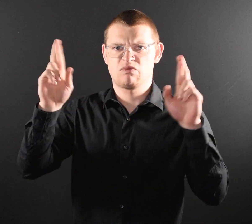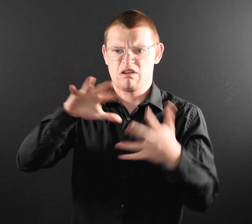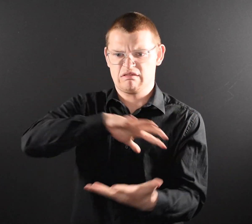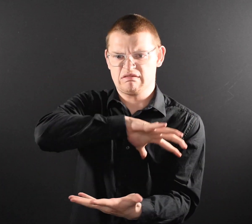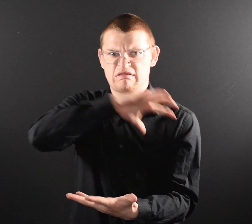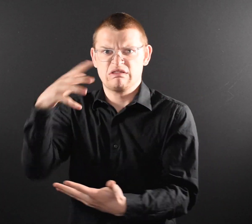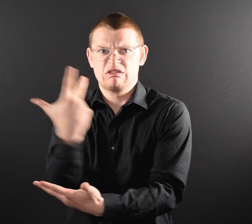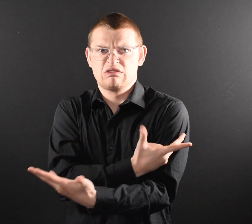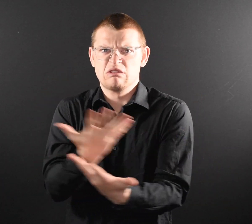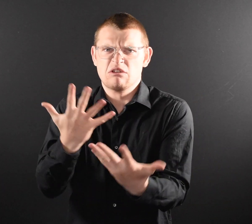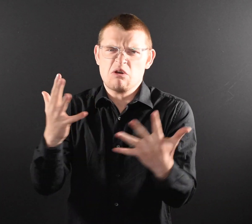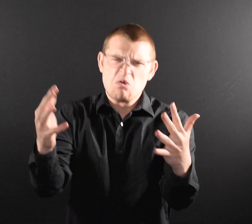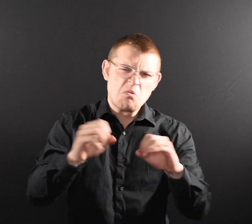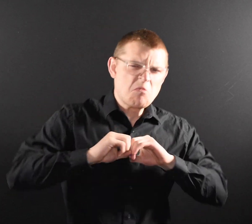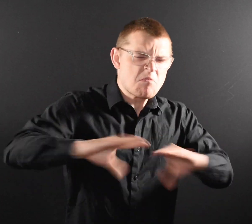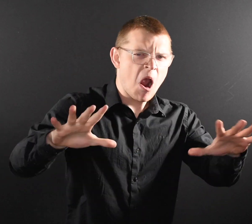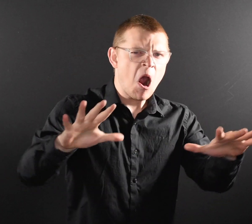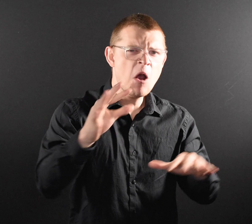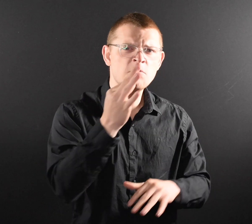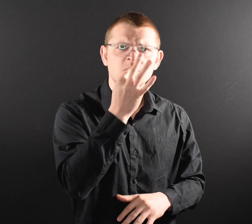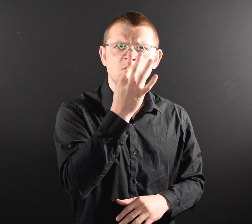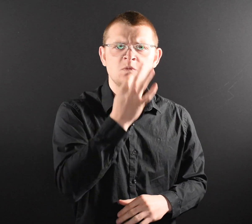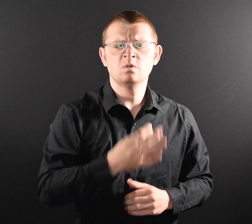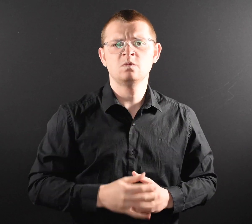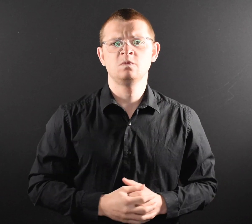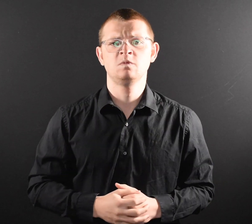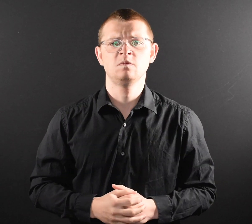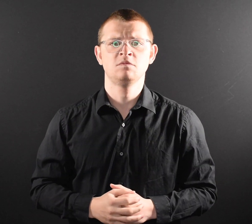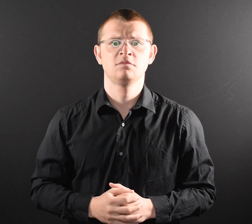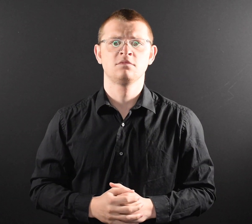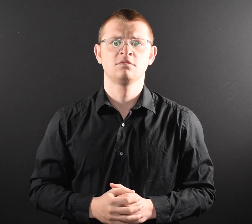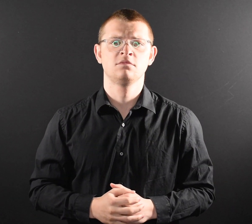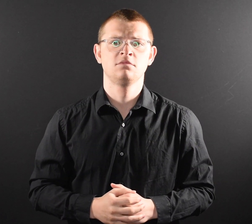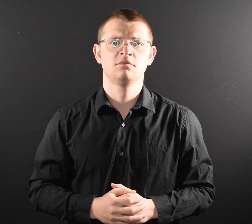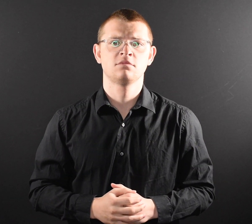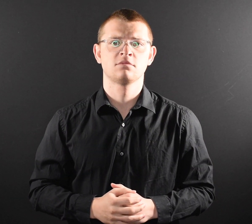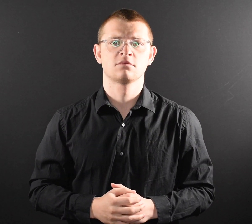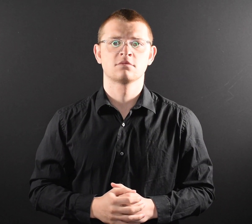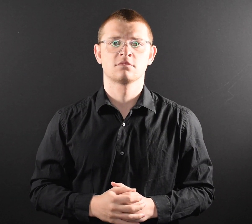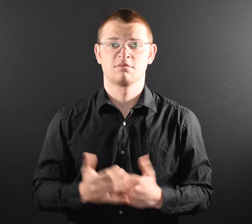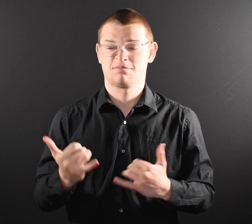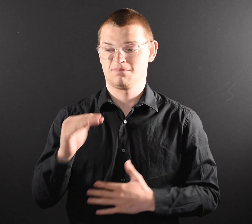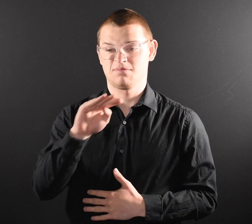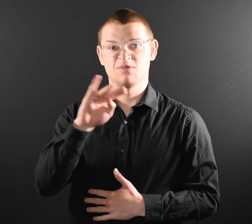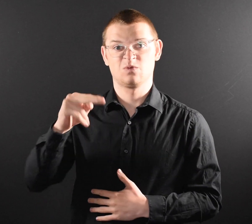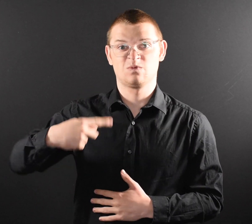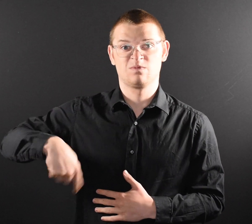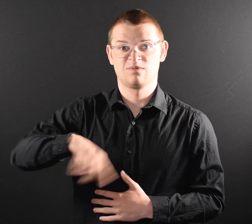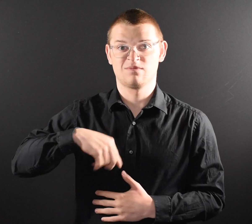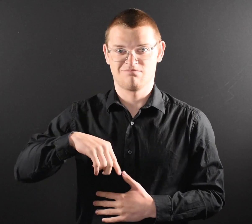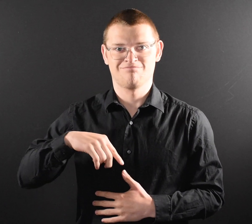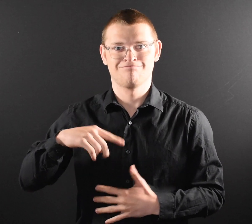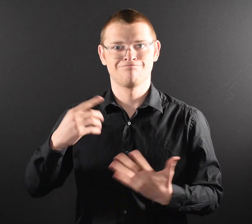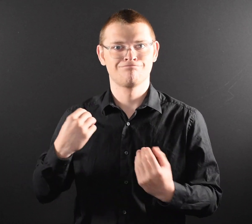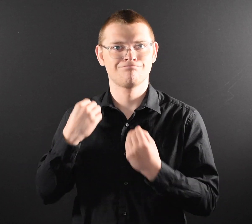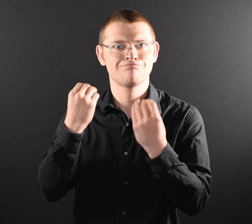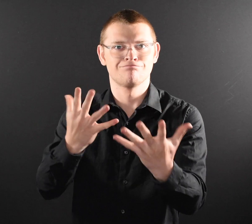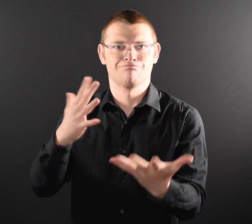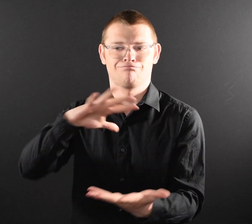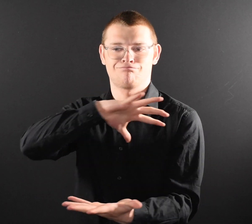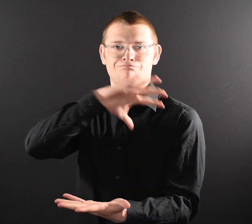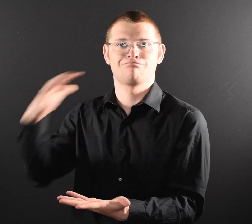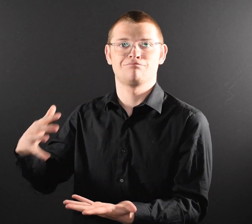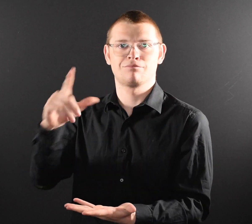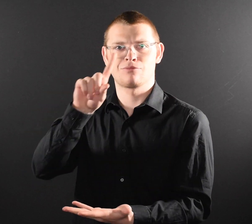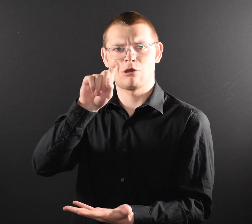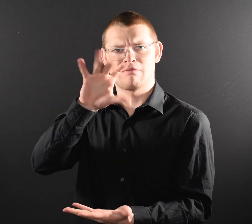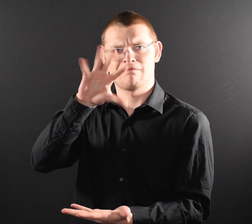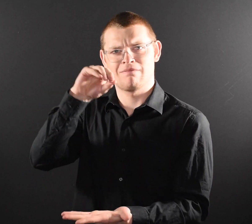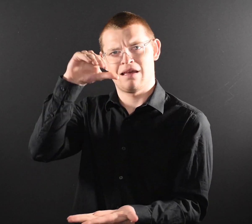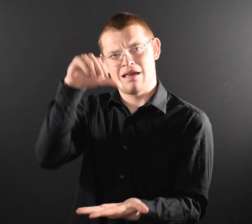to deliver a surge of doses to states. o Minnesota providers received more than 150,000